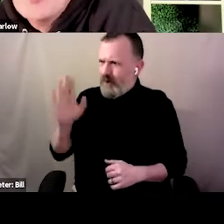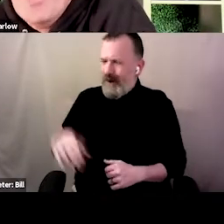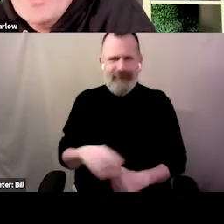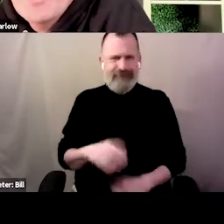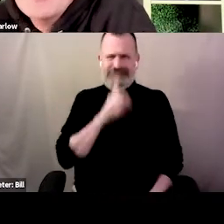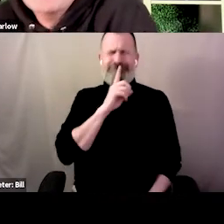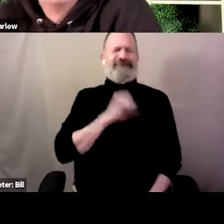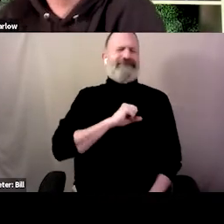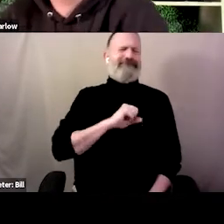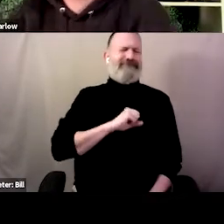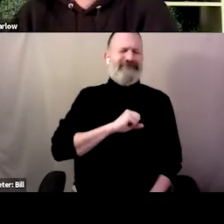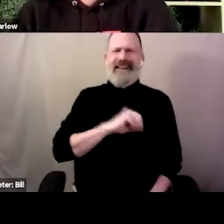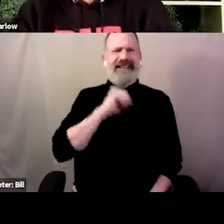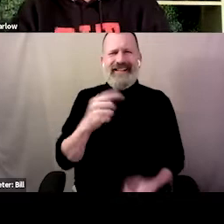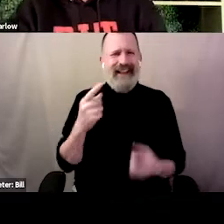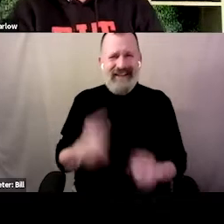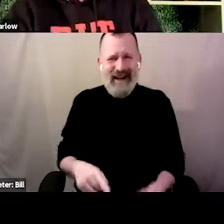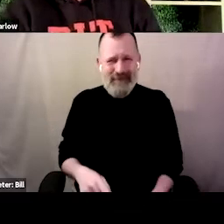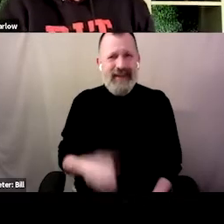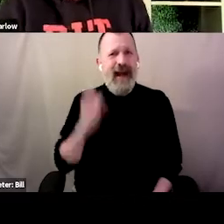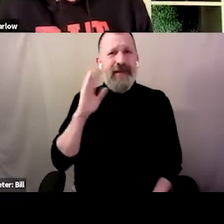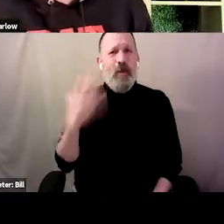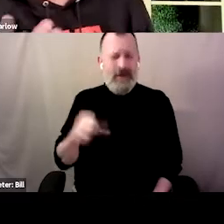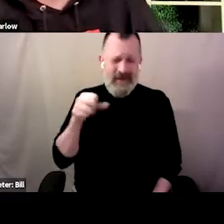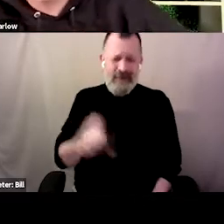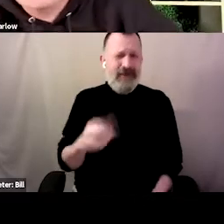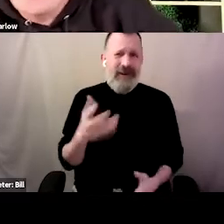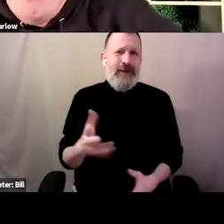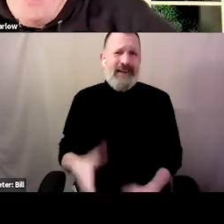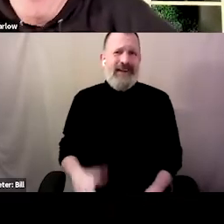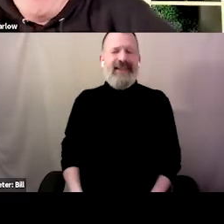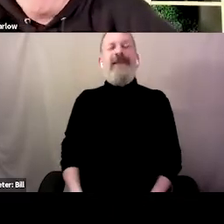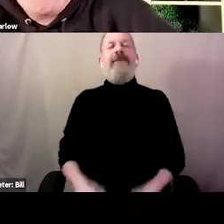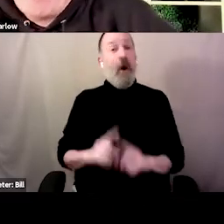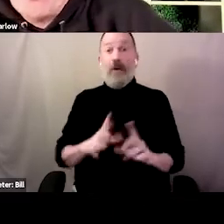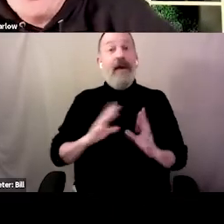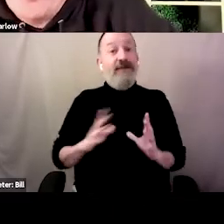CalebBarlow: All right but but let's let's go down that path. Yeah. Twitter.